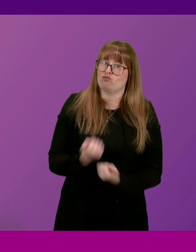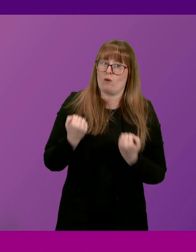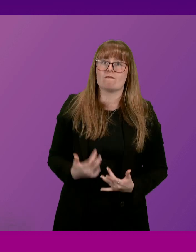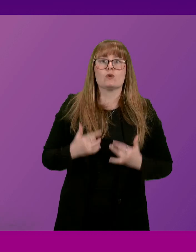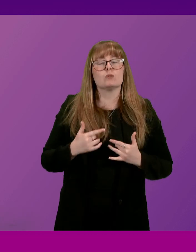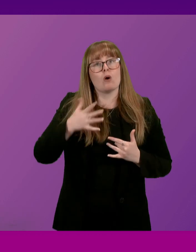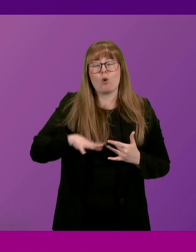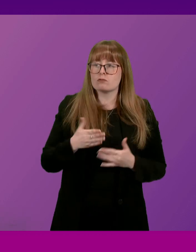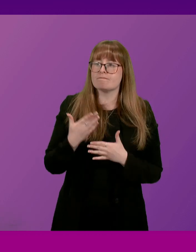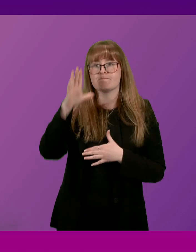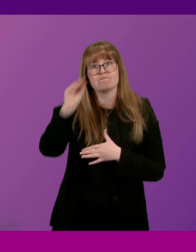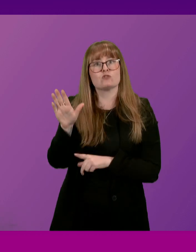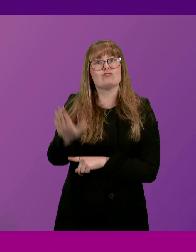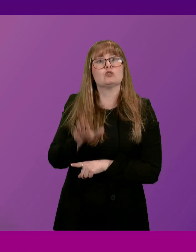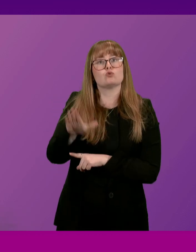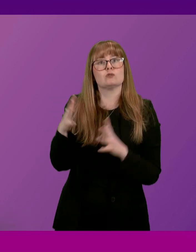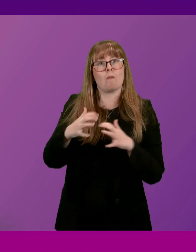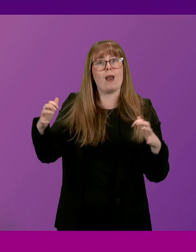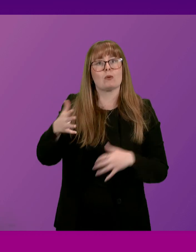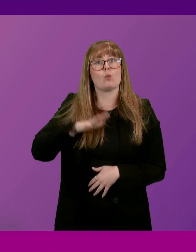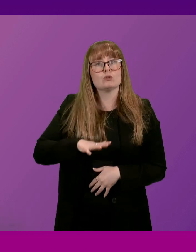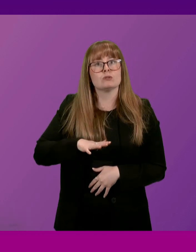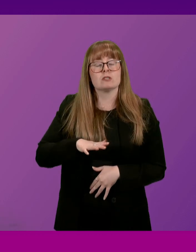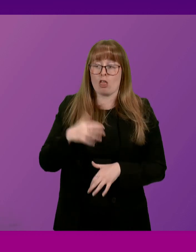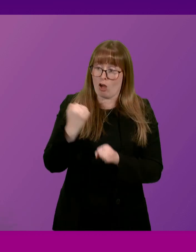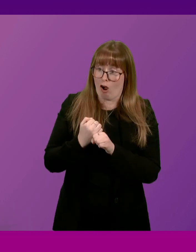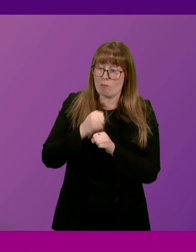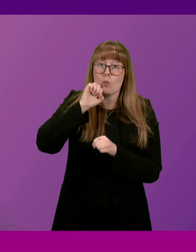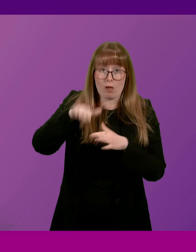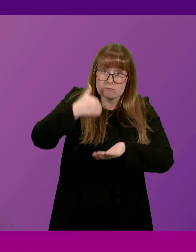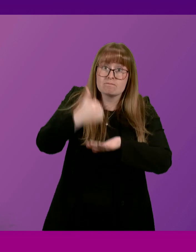some reassurance to the Parliament today. The Government will introduce a heat in buildings